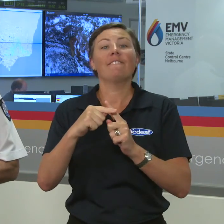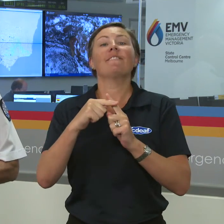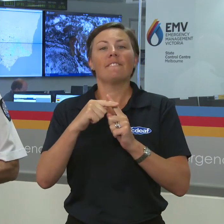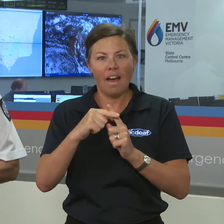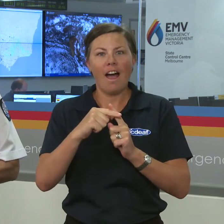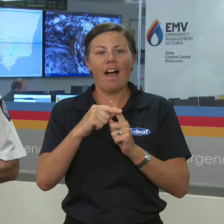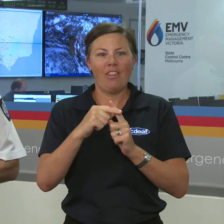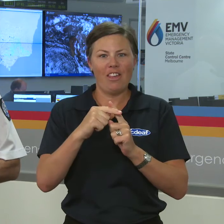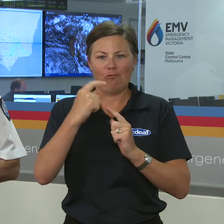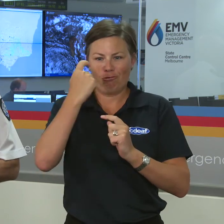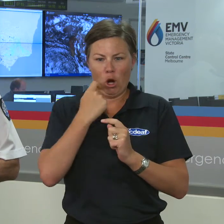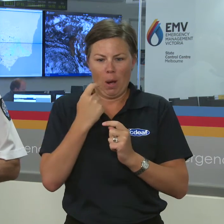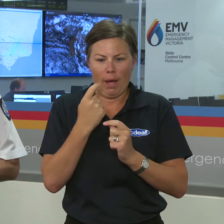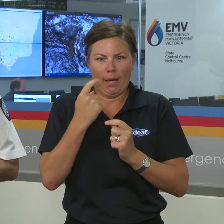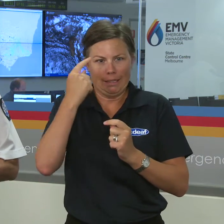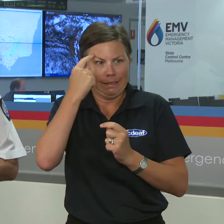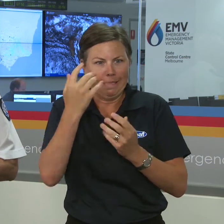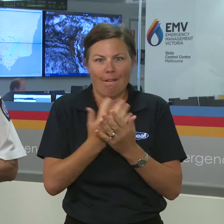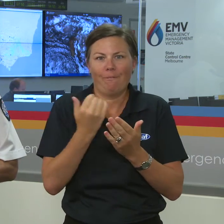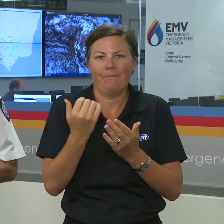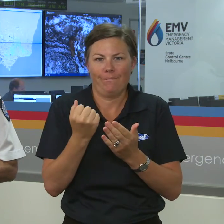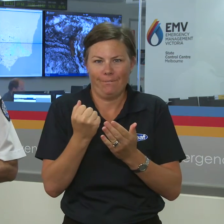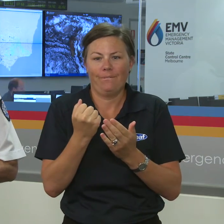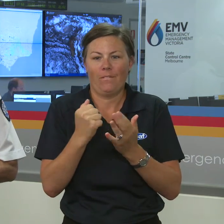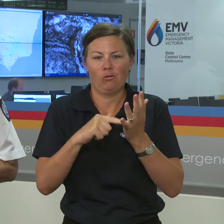those last safety points to finish off January 2017.